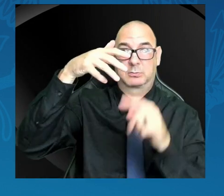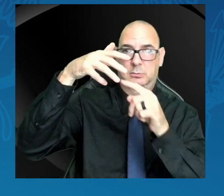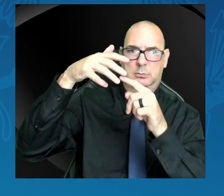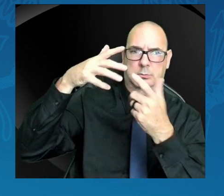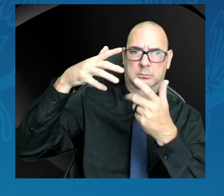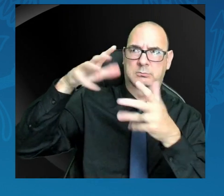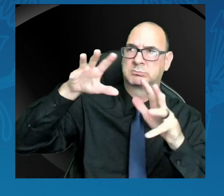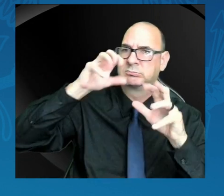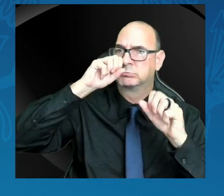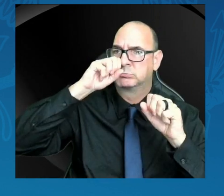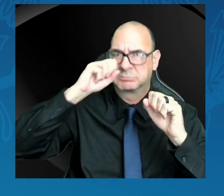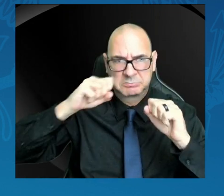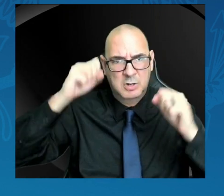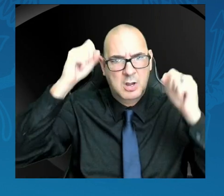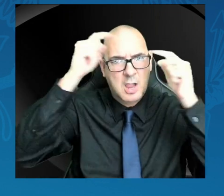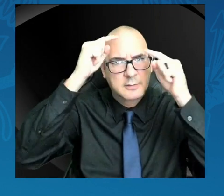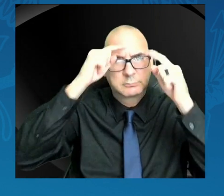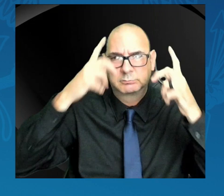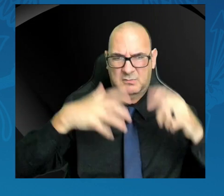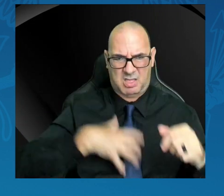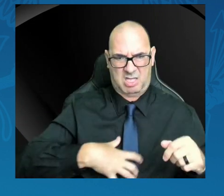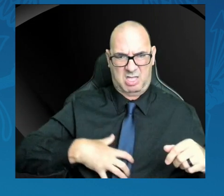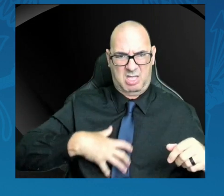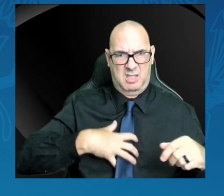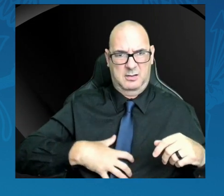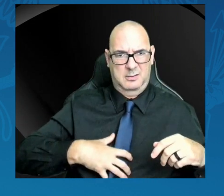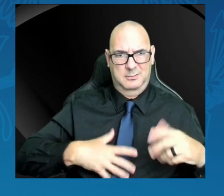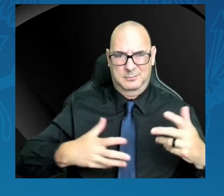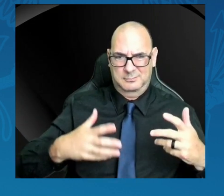It can worsen asthma and chronic bronchitis.